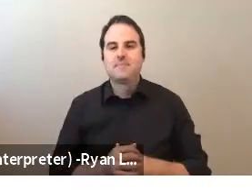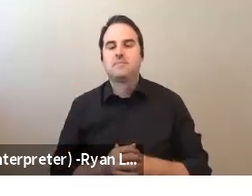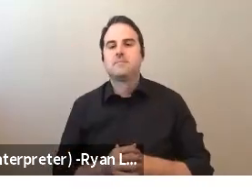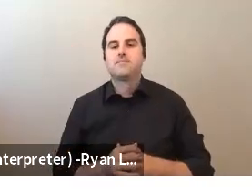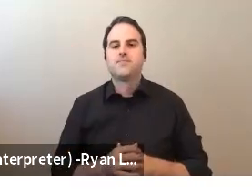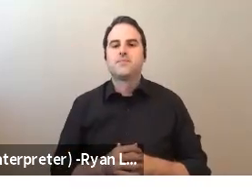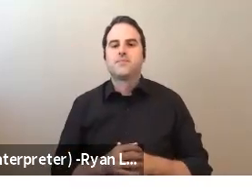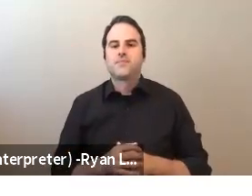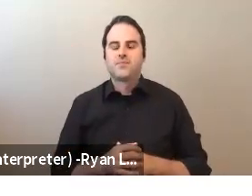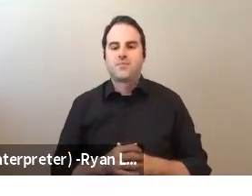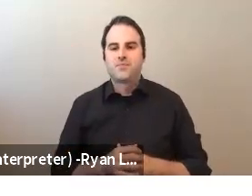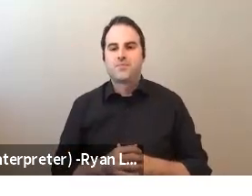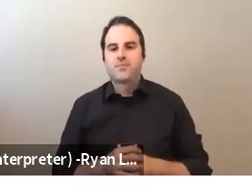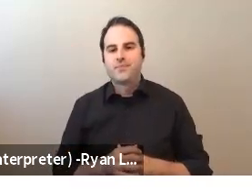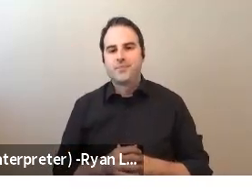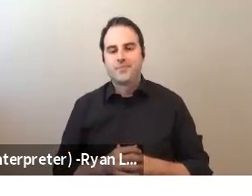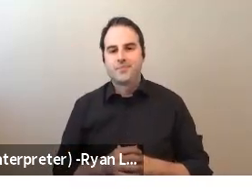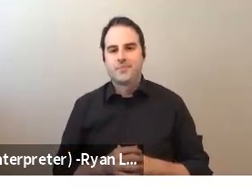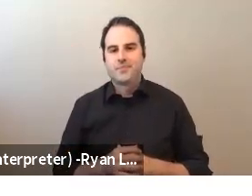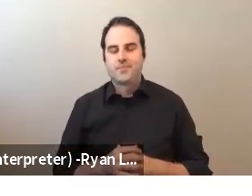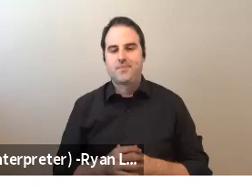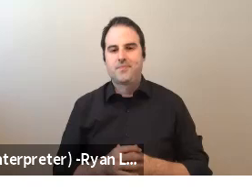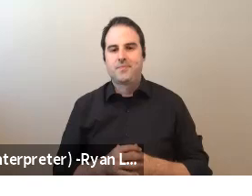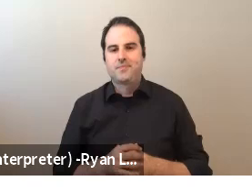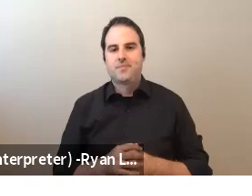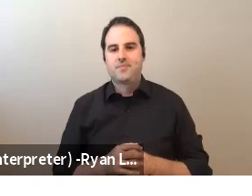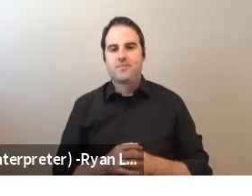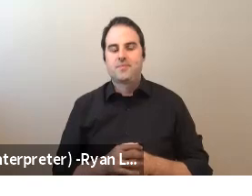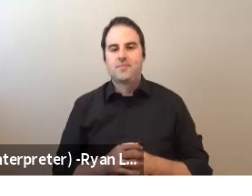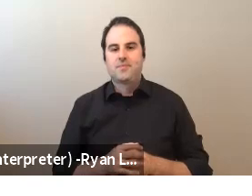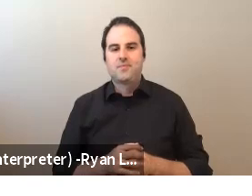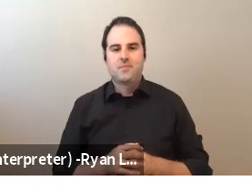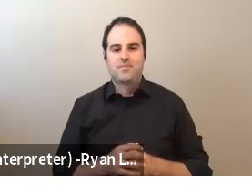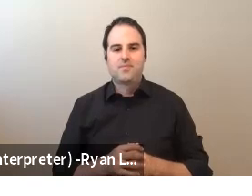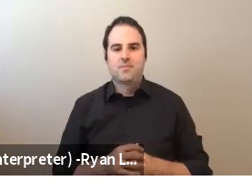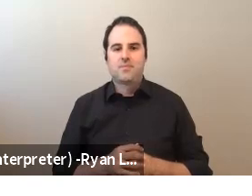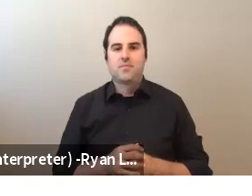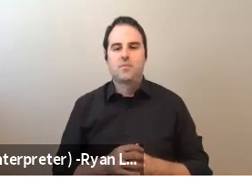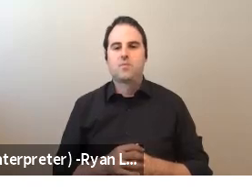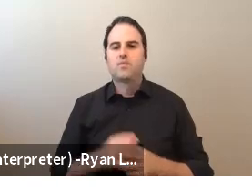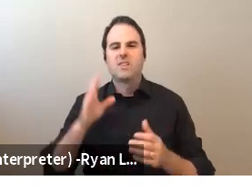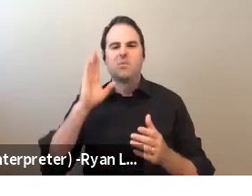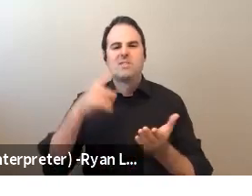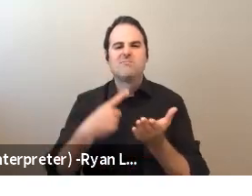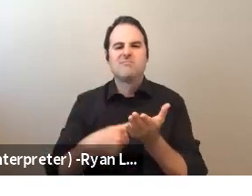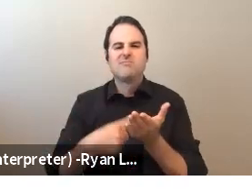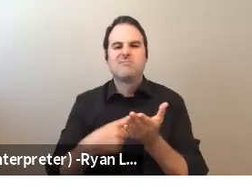Sally Potter: We're going to talk about exactly, you know what we mean by open what the different licenses mean